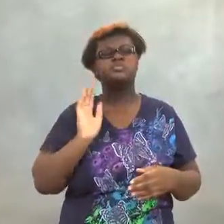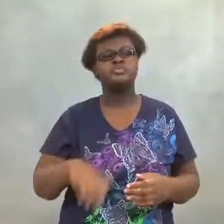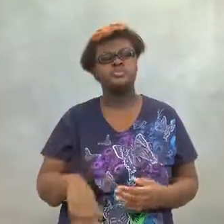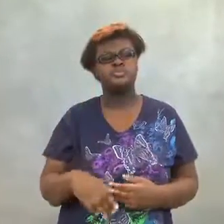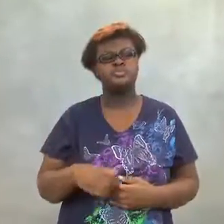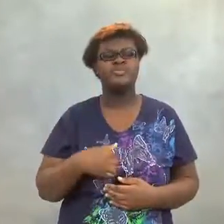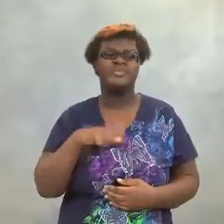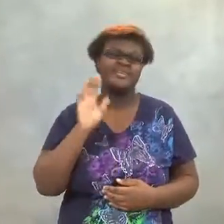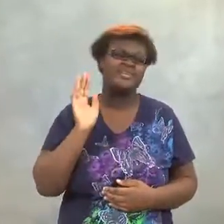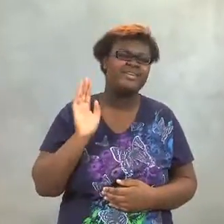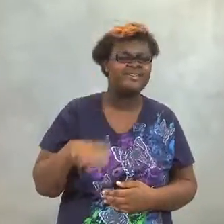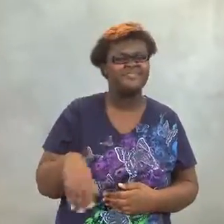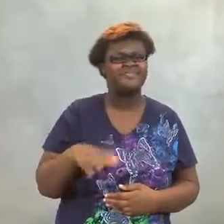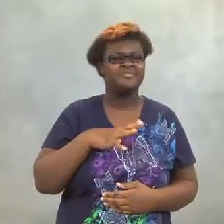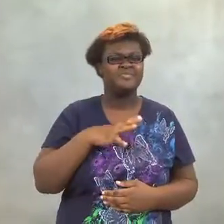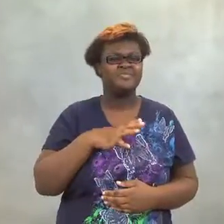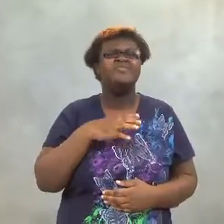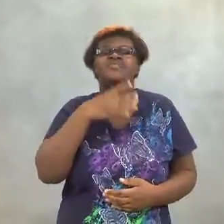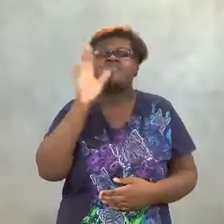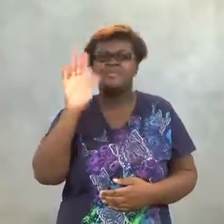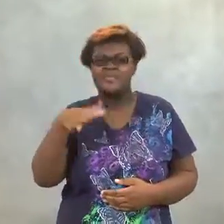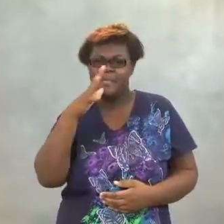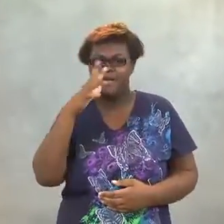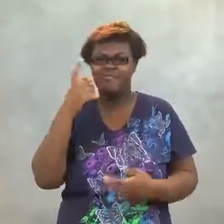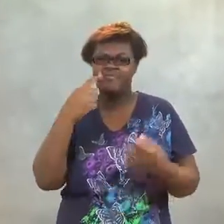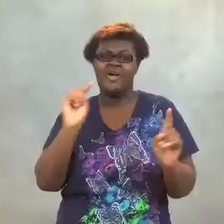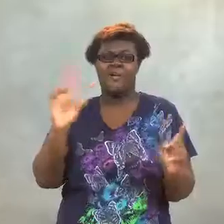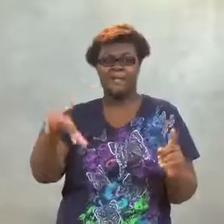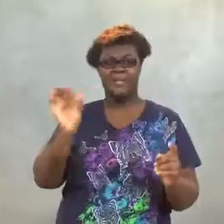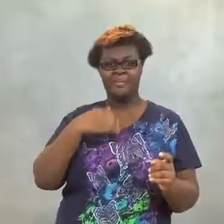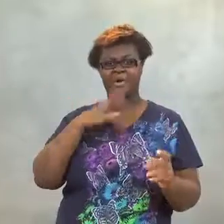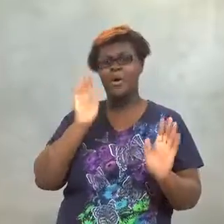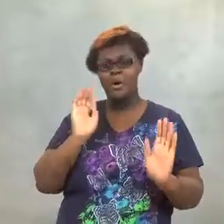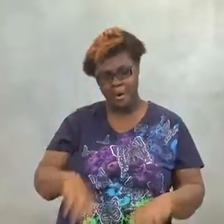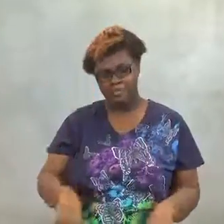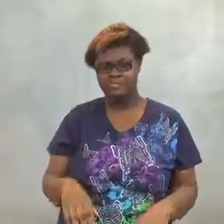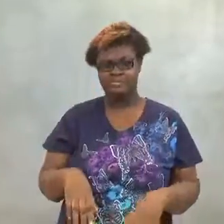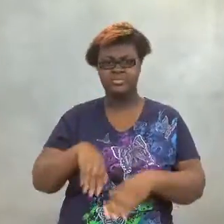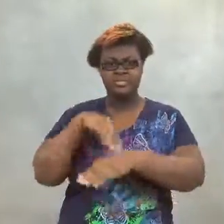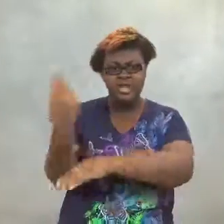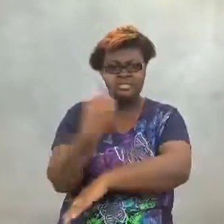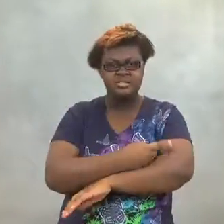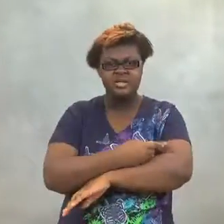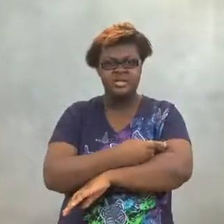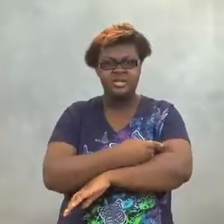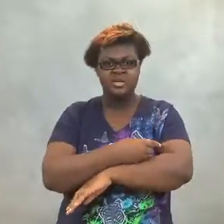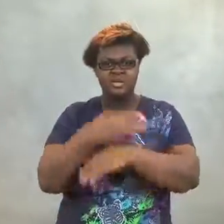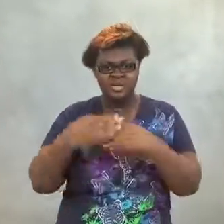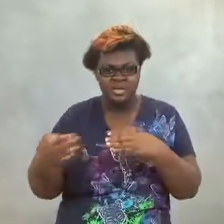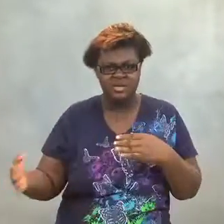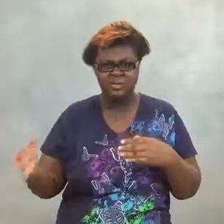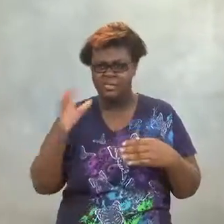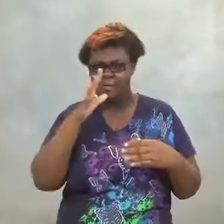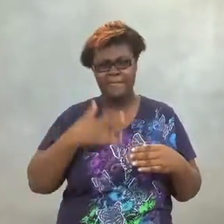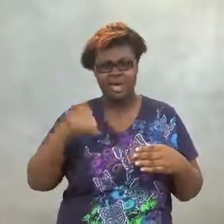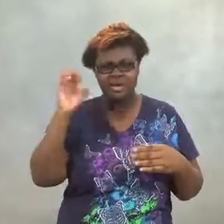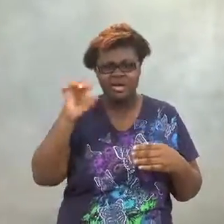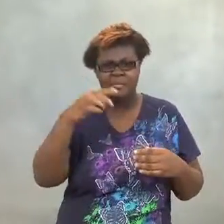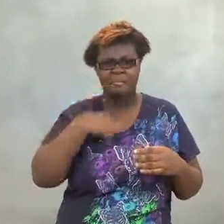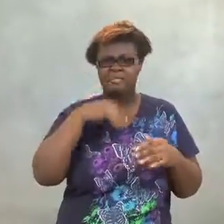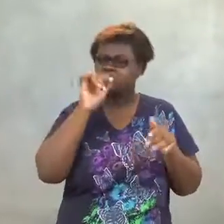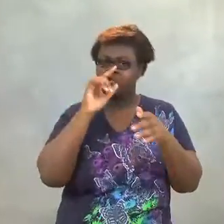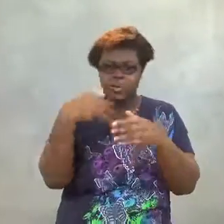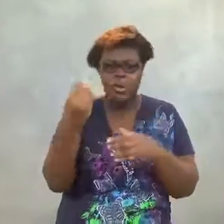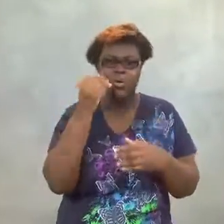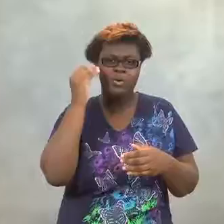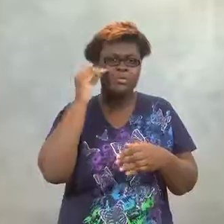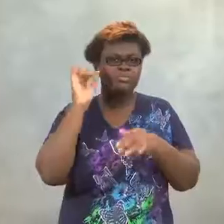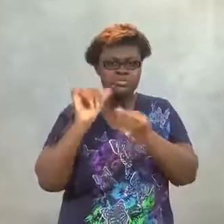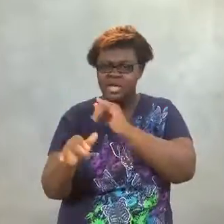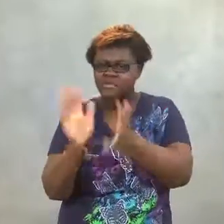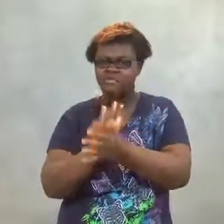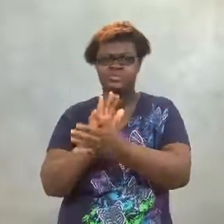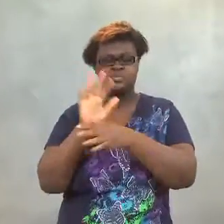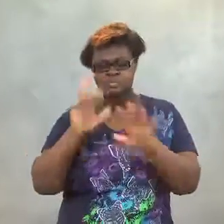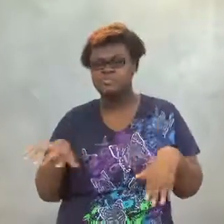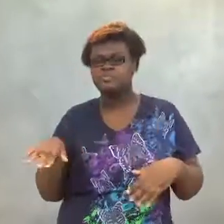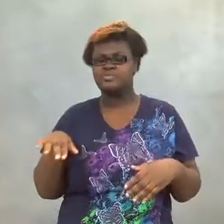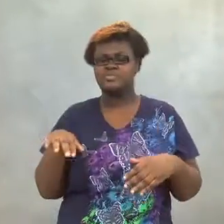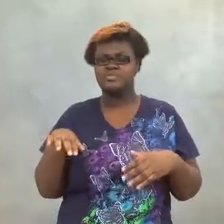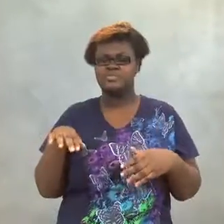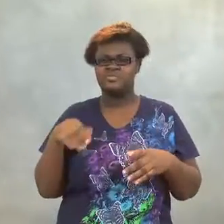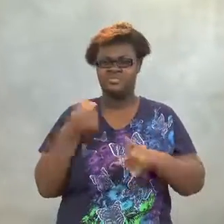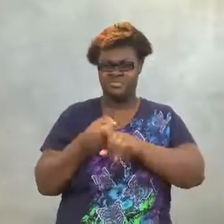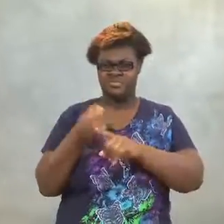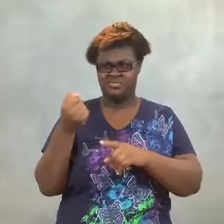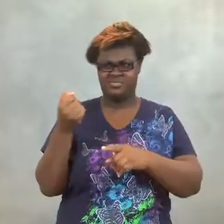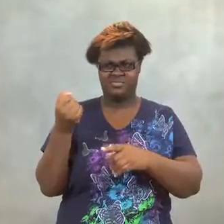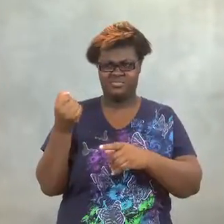I didn't worry about it, mom finally did pick me up, so it was ok.